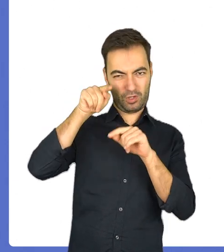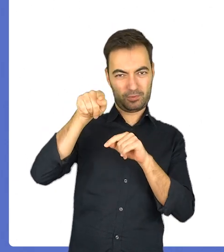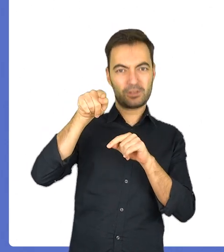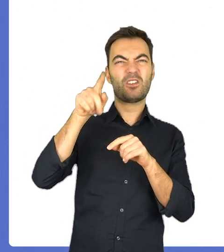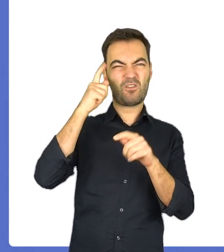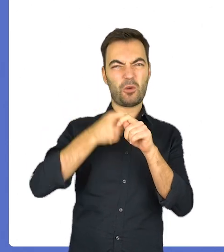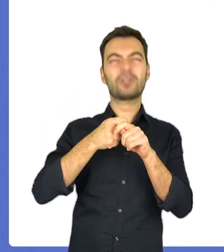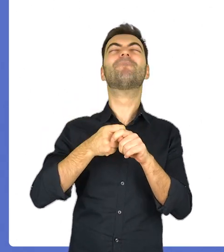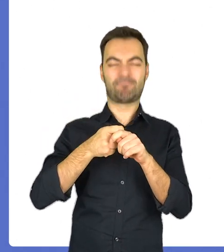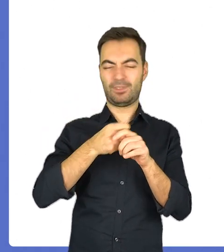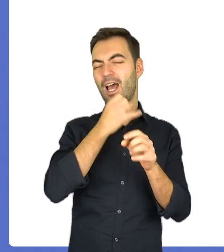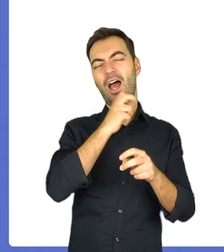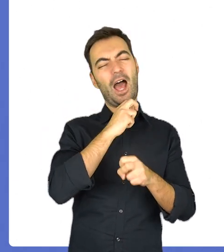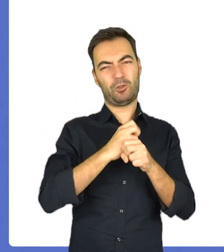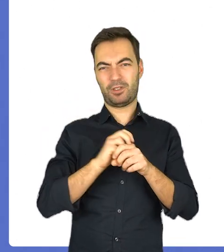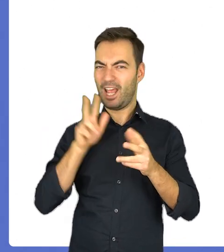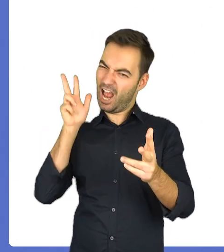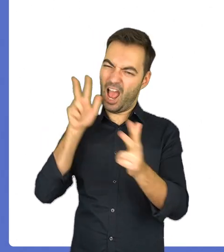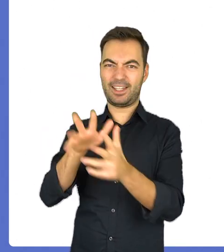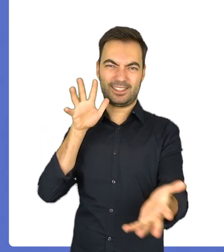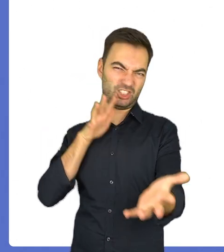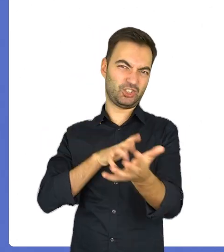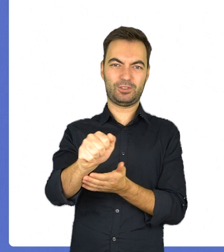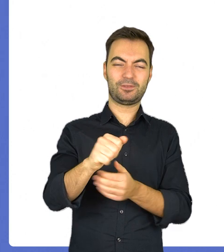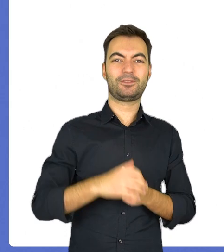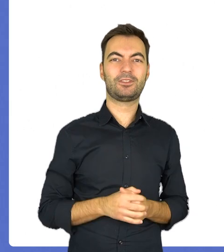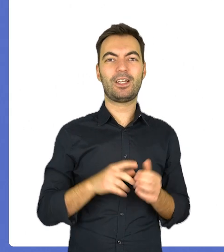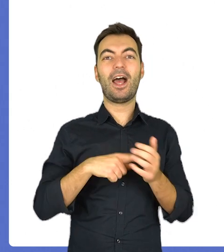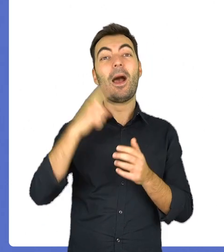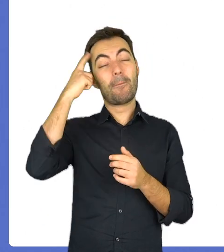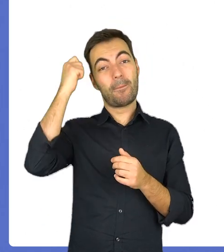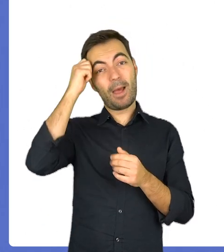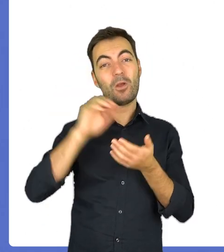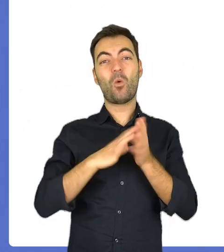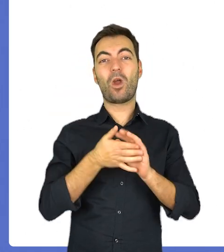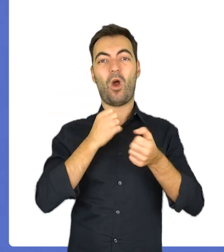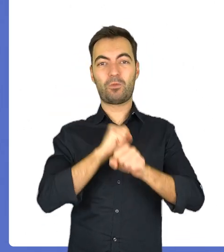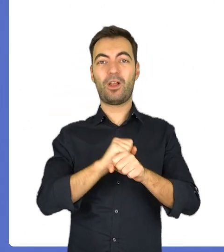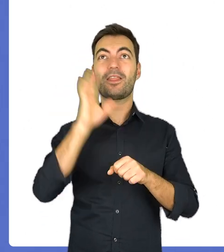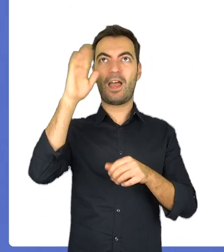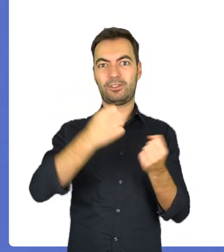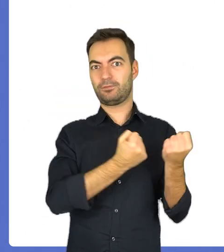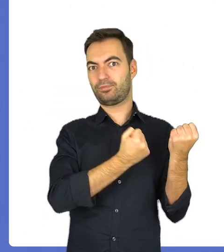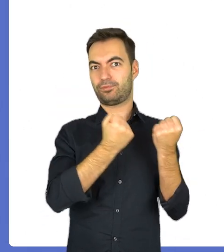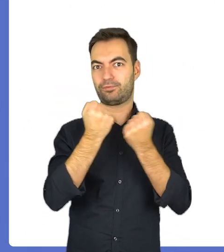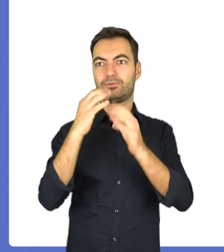as an enemy, they attack and destroy it. The immune system's memory can last up to 10 years.